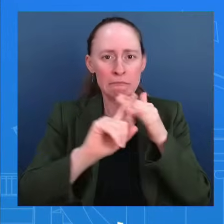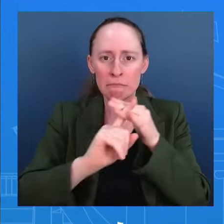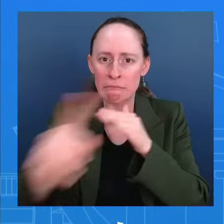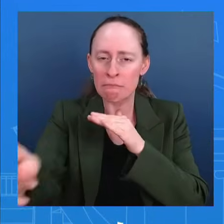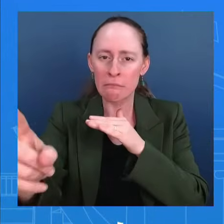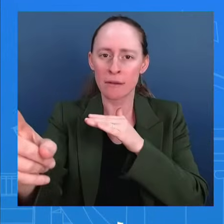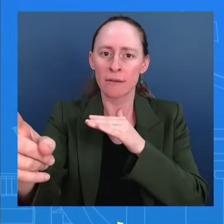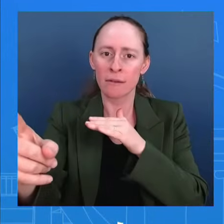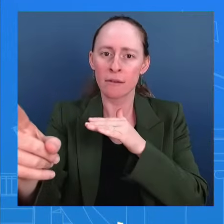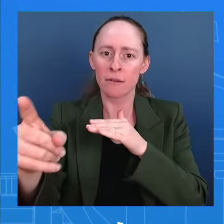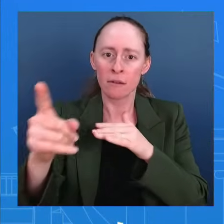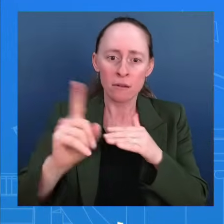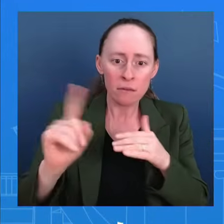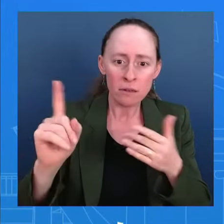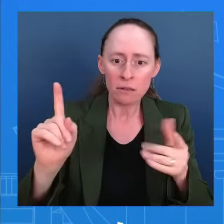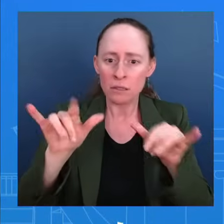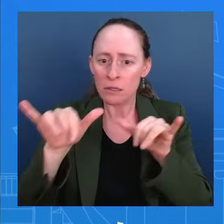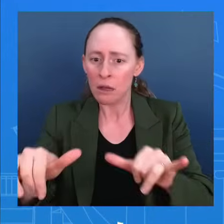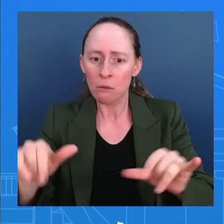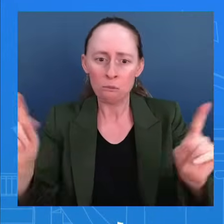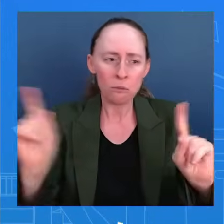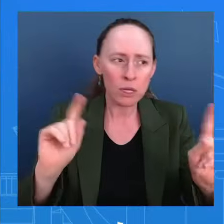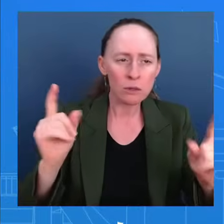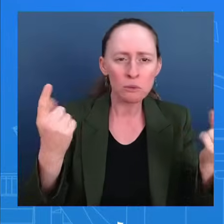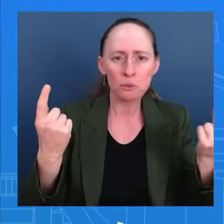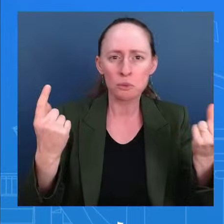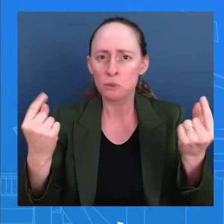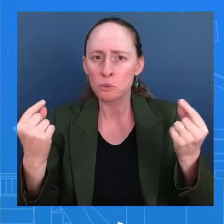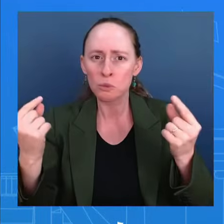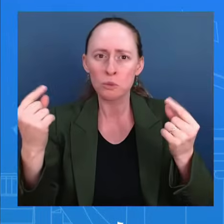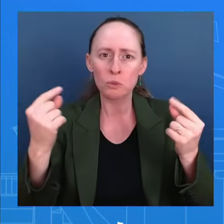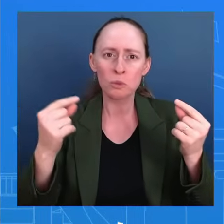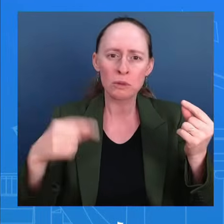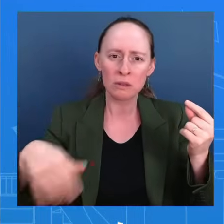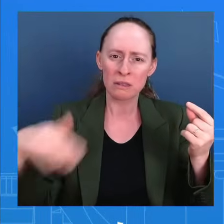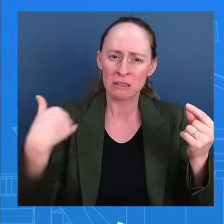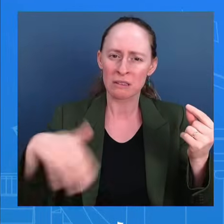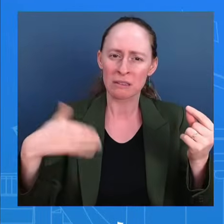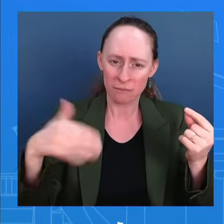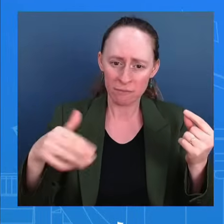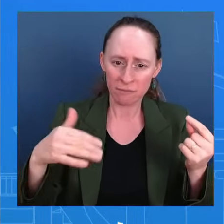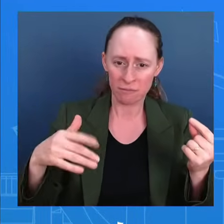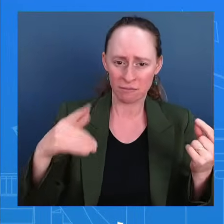especially with a historic hurricane like Hurricane Milton, we want to make sure that this is not happening.